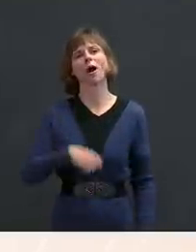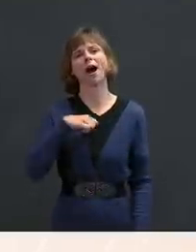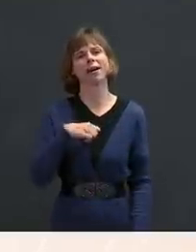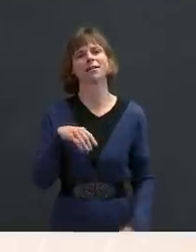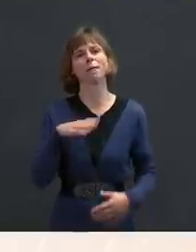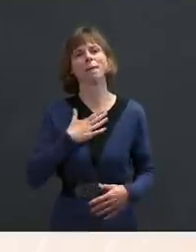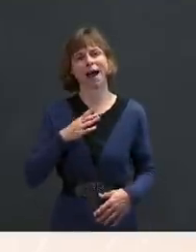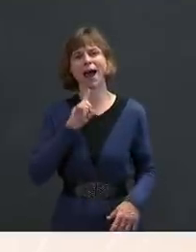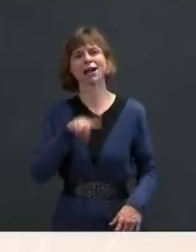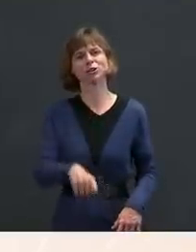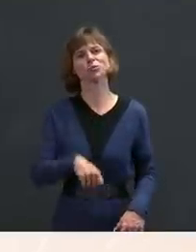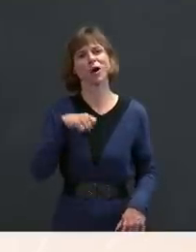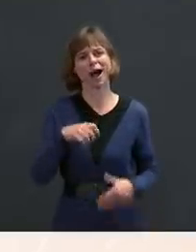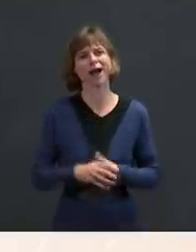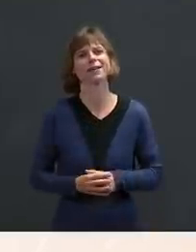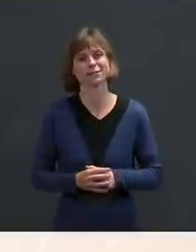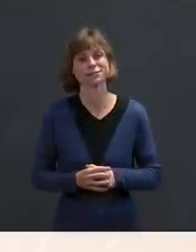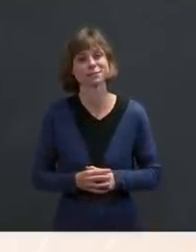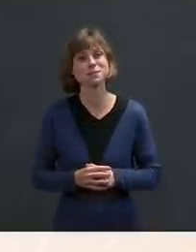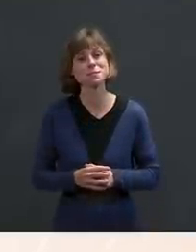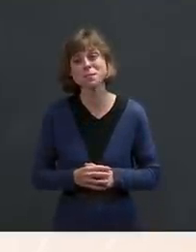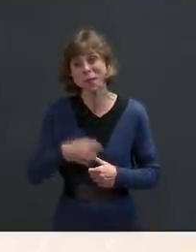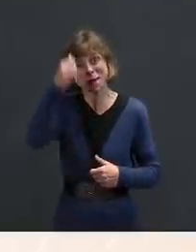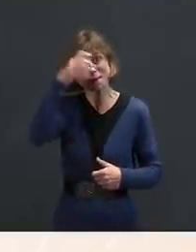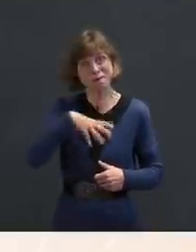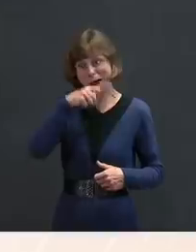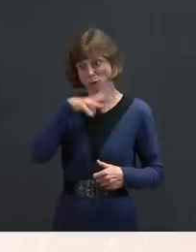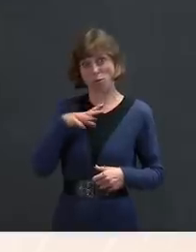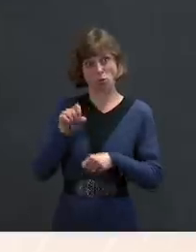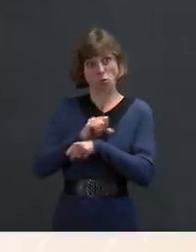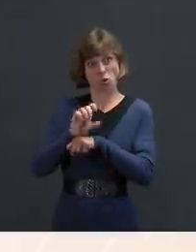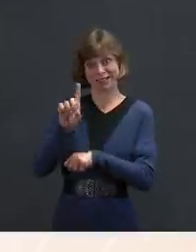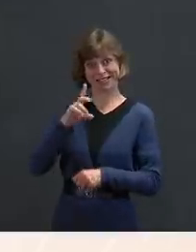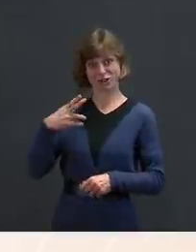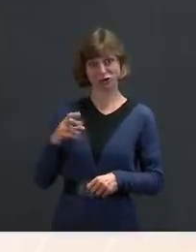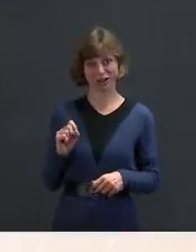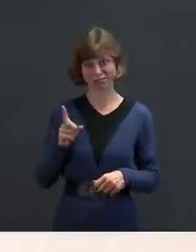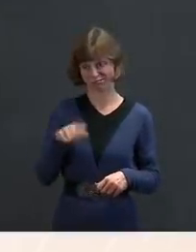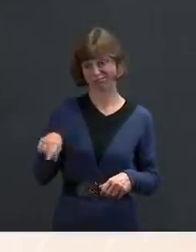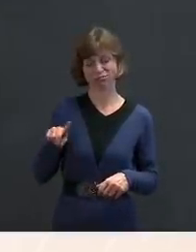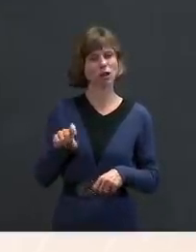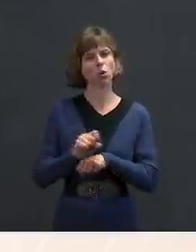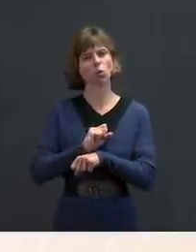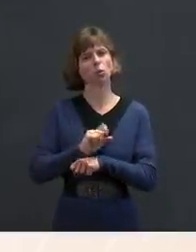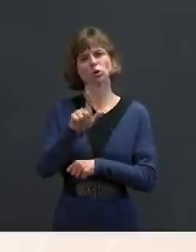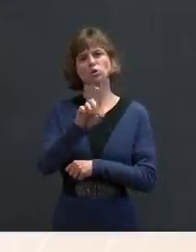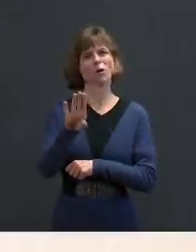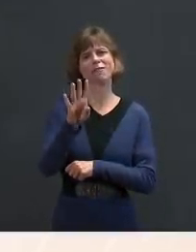The men and women of the Department of Homeland Security are working around the clock, seven days a week,